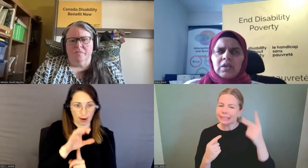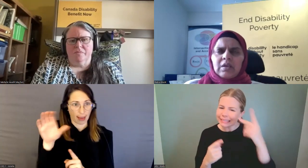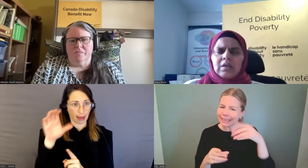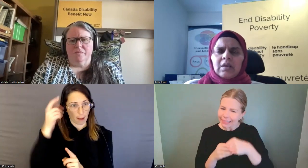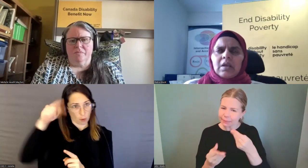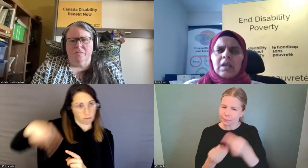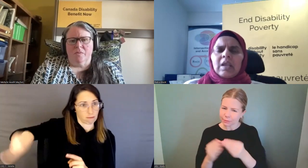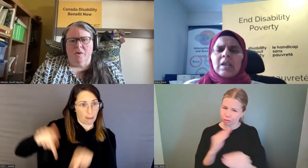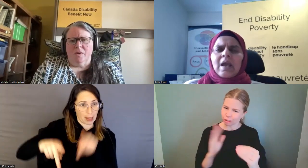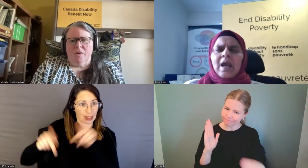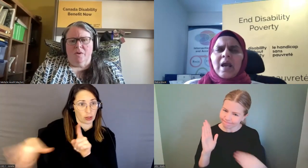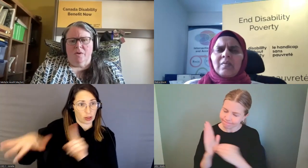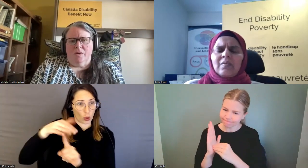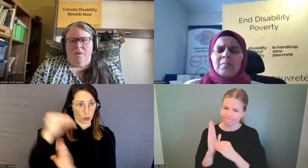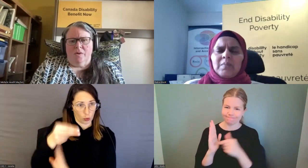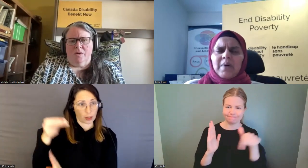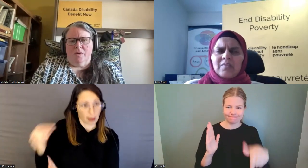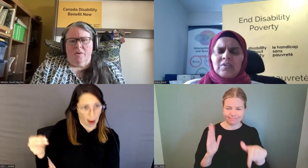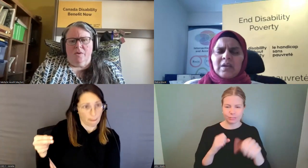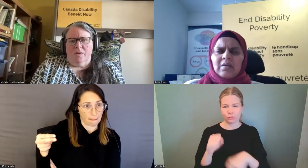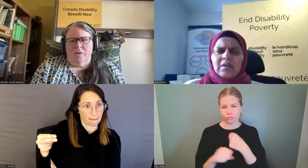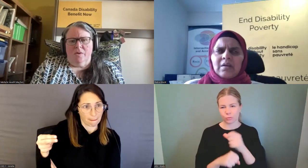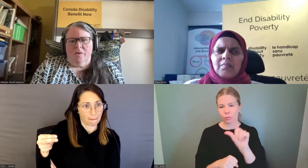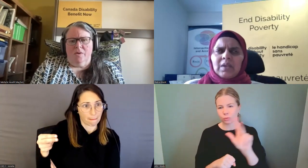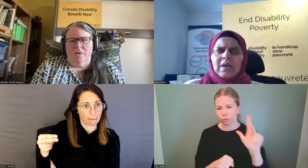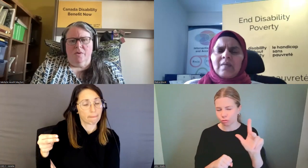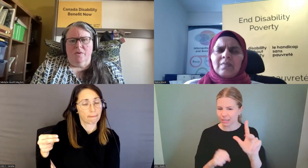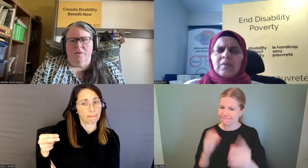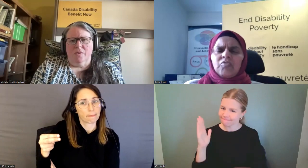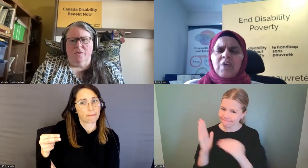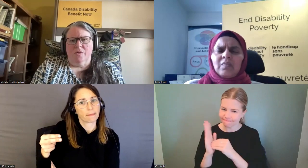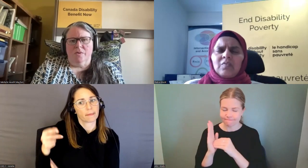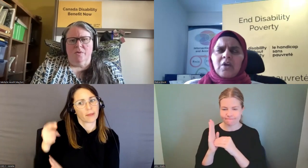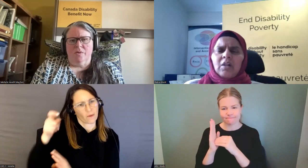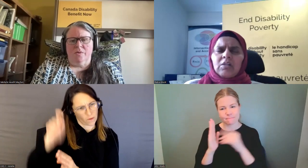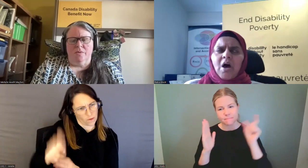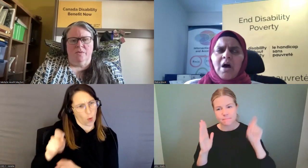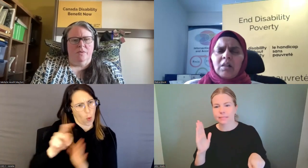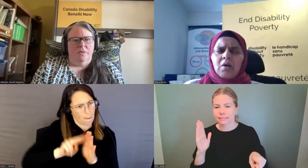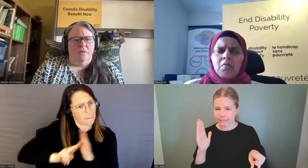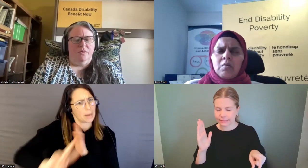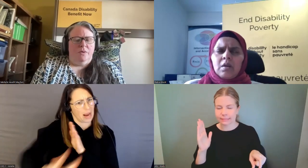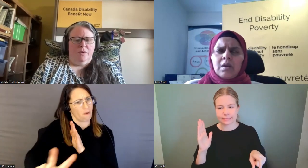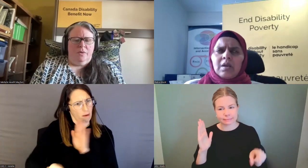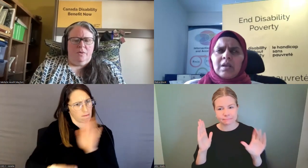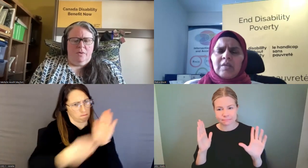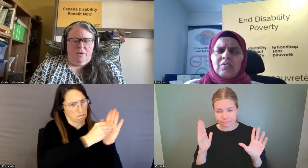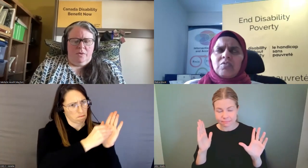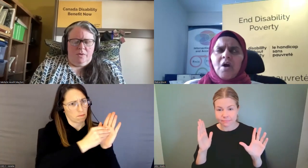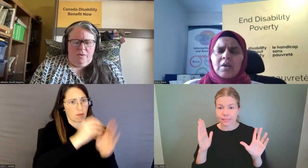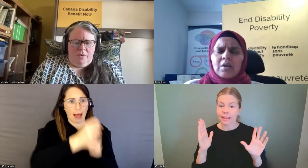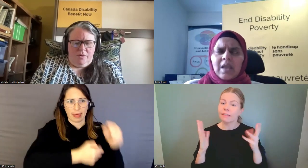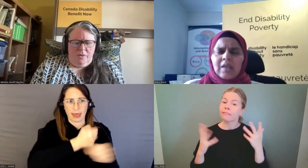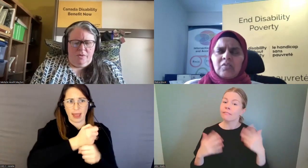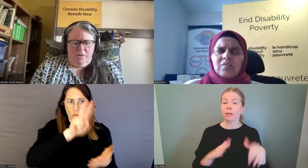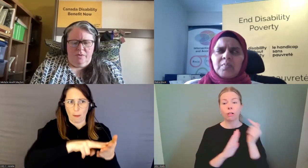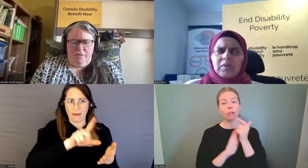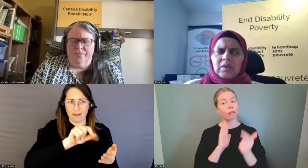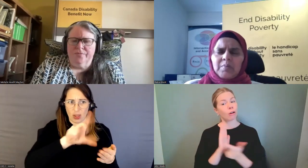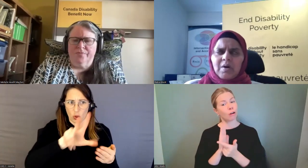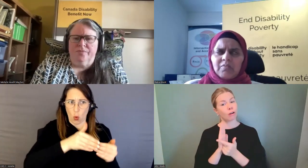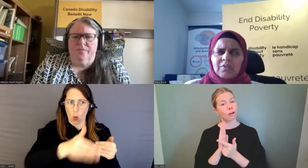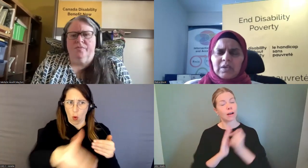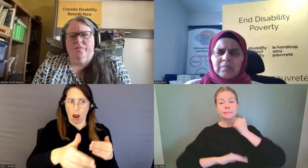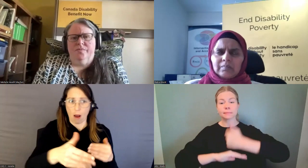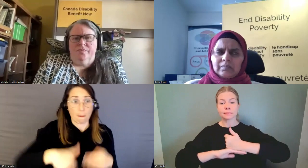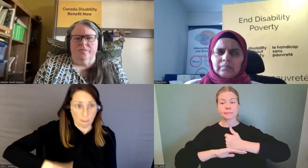IT HAS TO BE BUDGETED BECAUSE JUST A LAW ALONE IS NOT GOING TO END DISABILITY POVERTY.